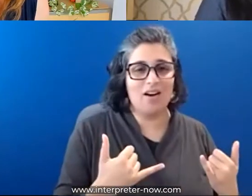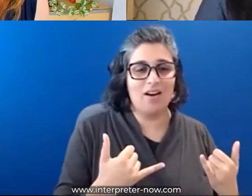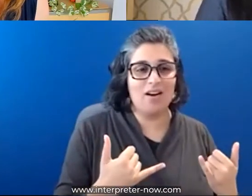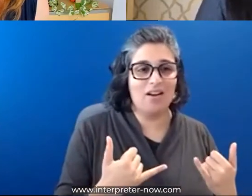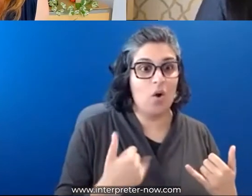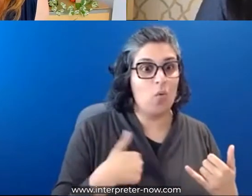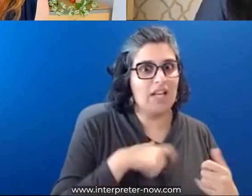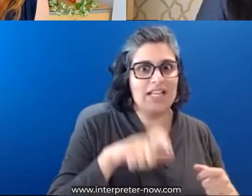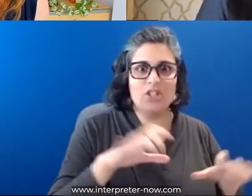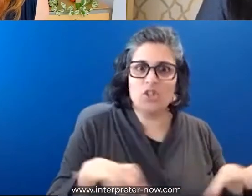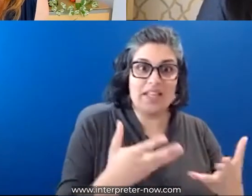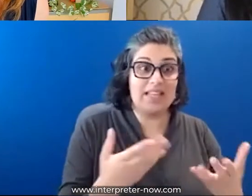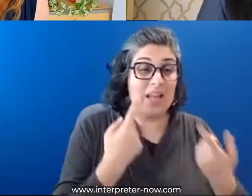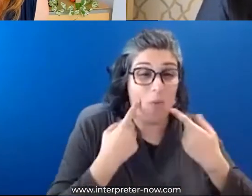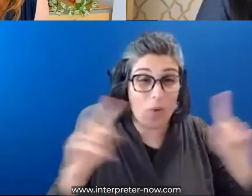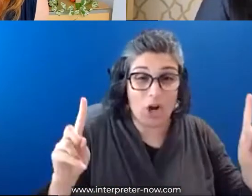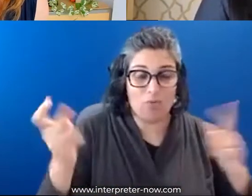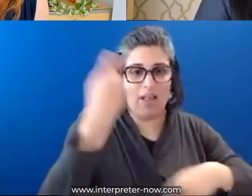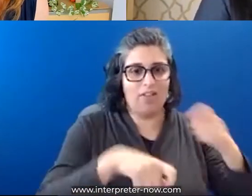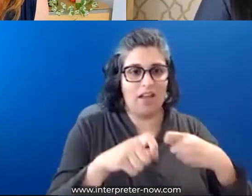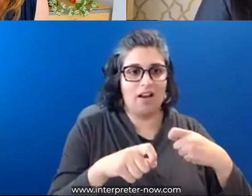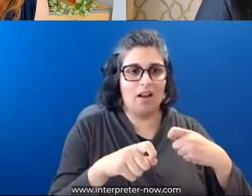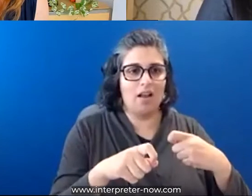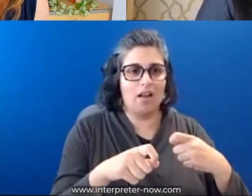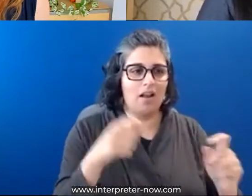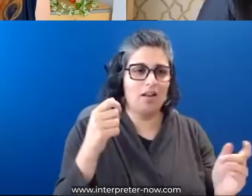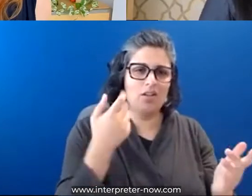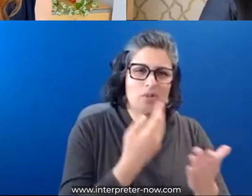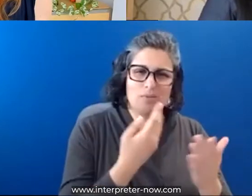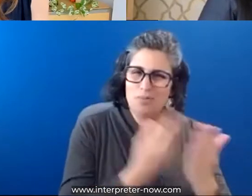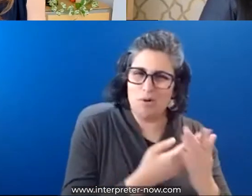doing things that work instead of doing things to prove points. Yeah.